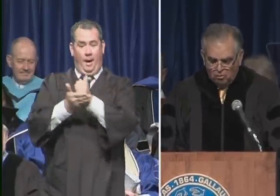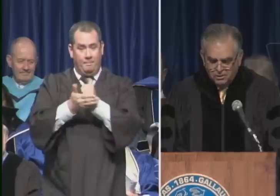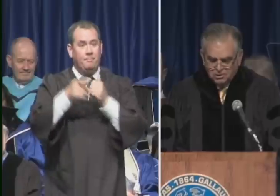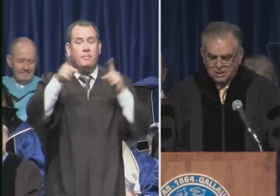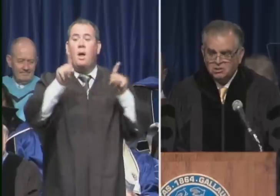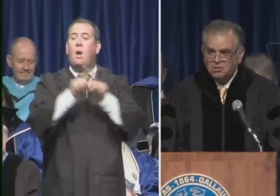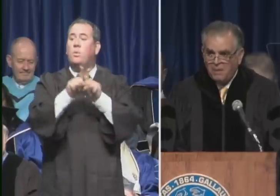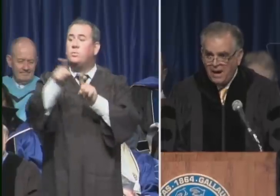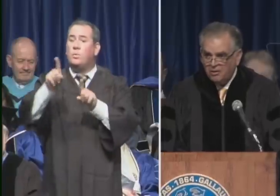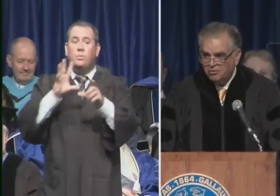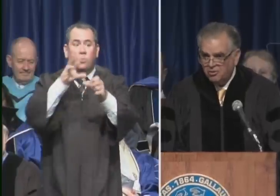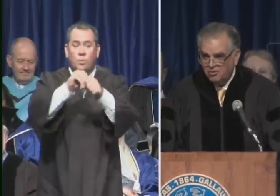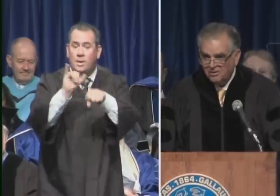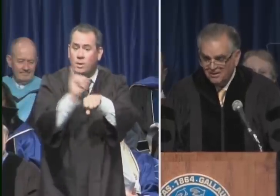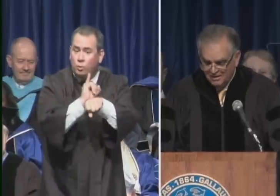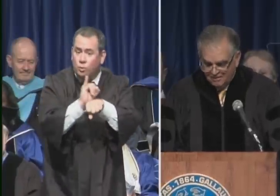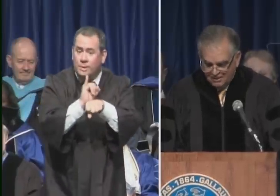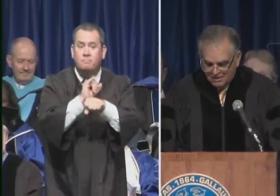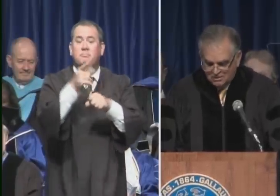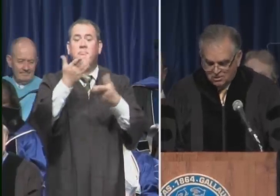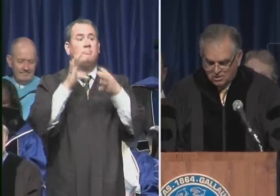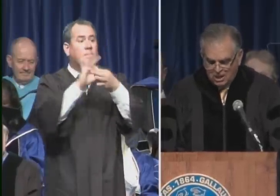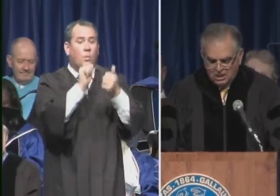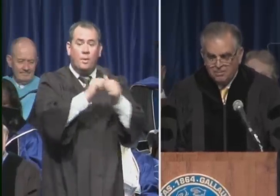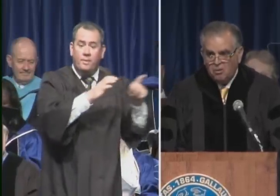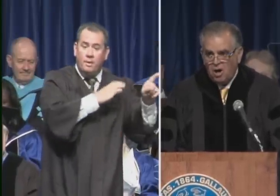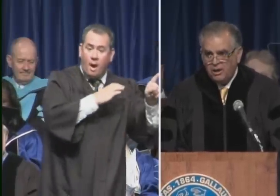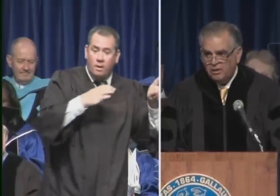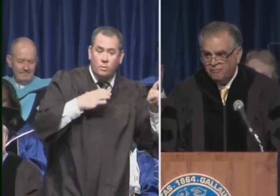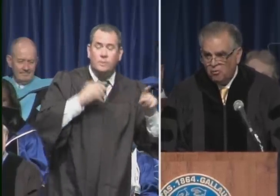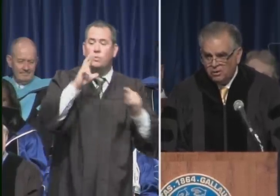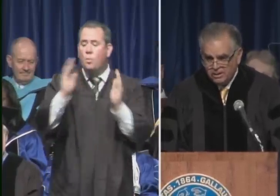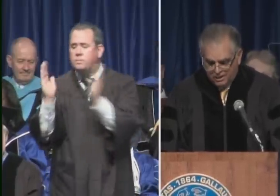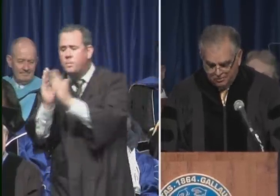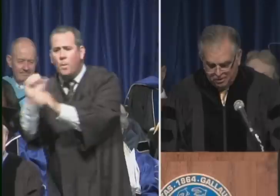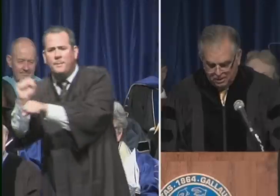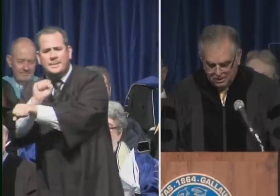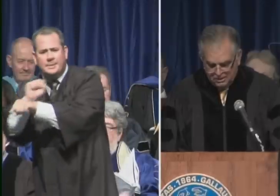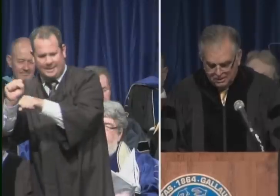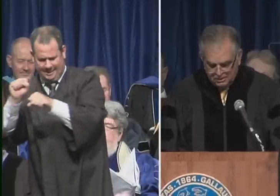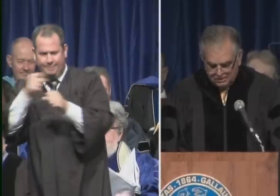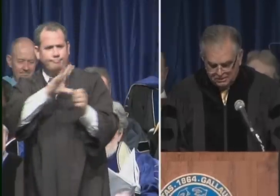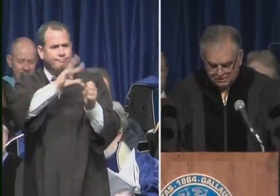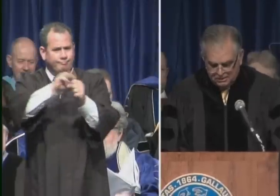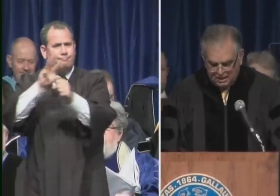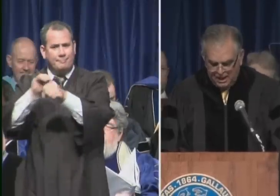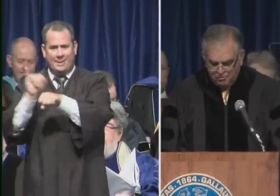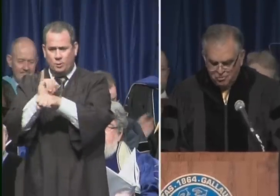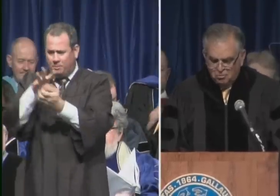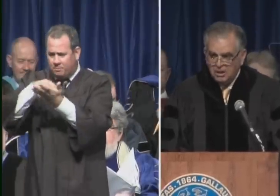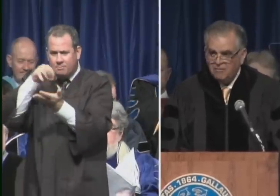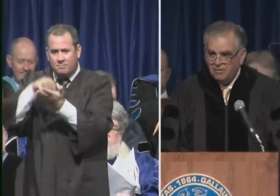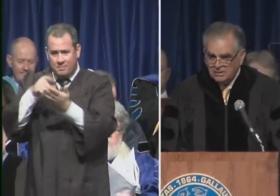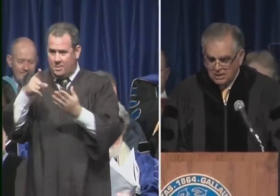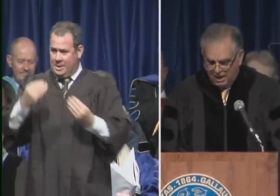Boldness inspired you to study abroad in a foreign country. And as you leave this campus,